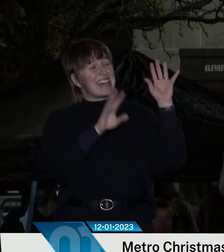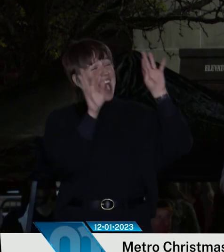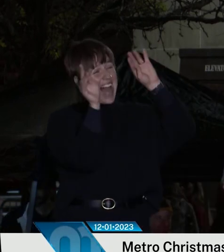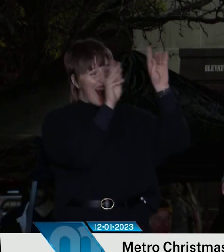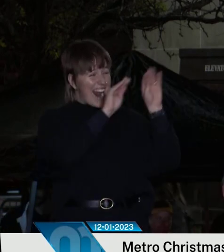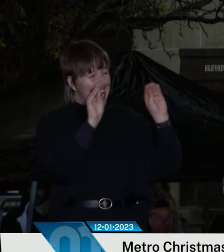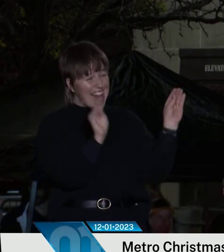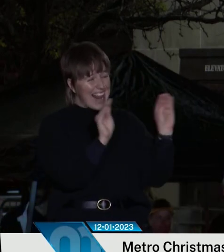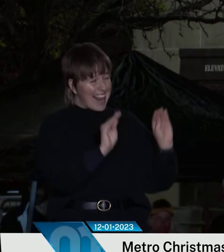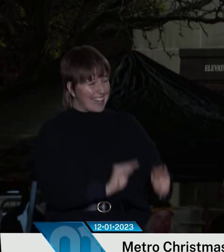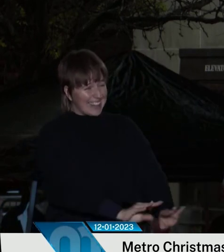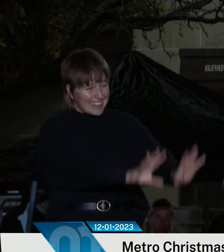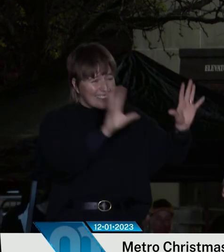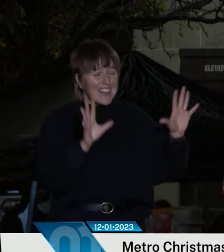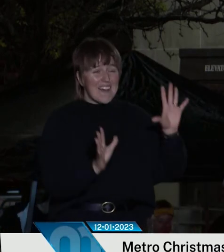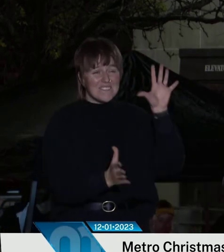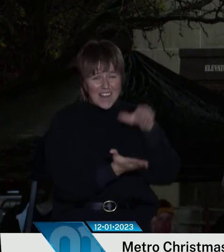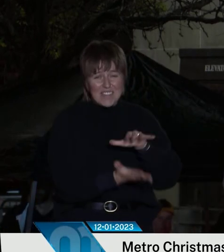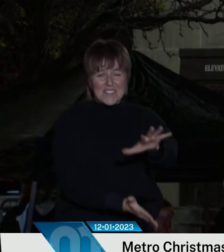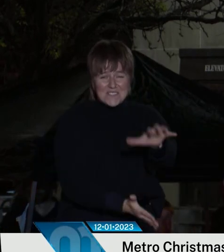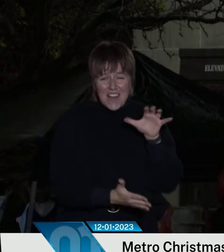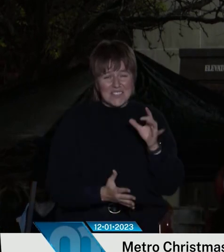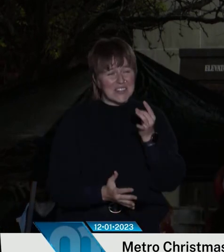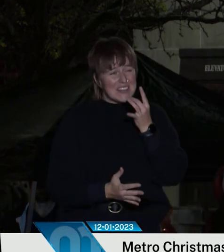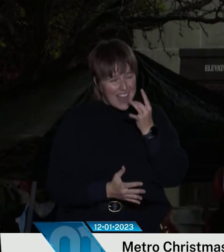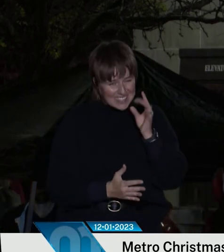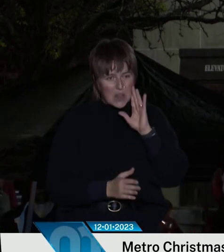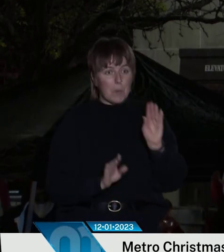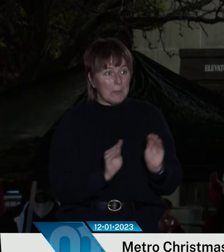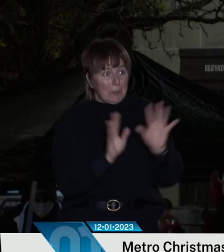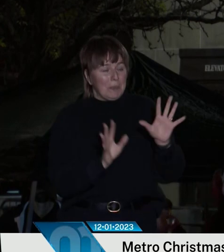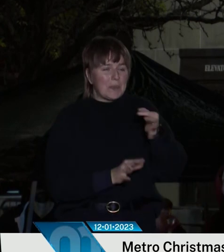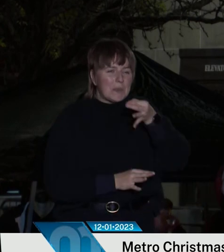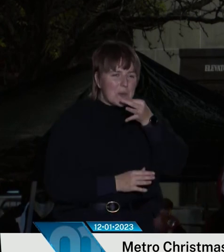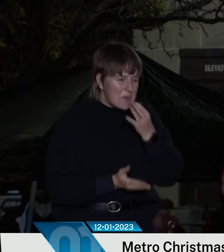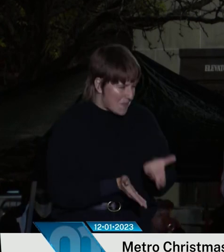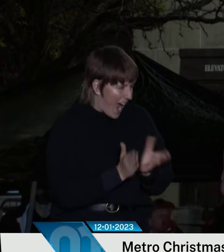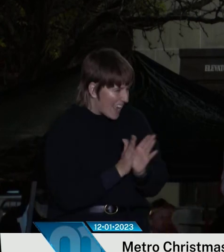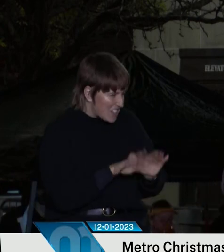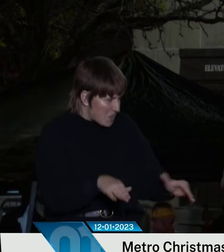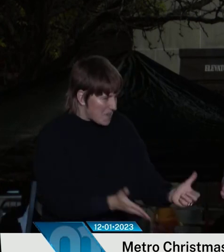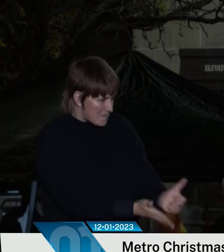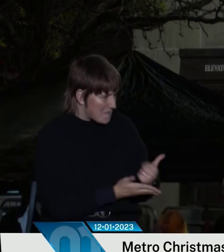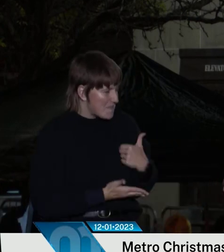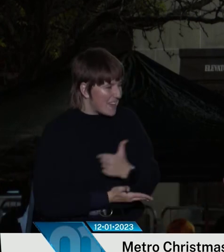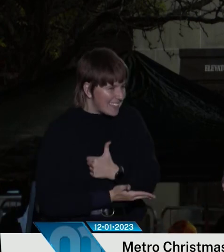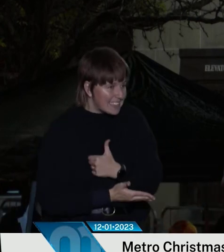LIGHTS. AND WE'RE GOING TO ASK OUR YOUNG PEOPLE HERE TONIGHT TO